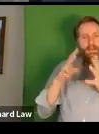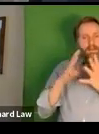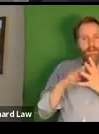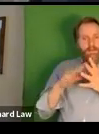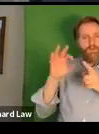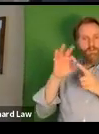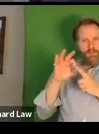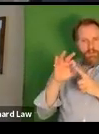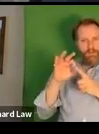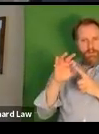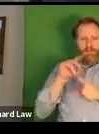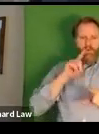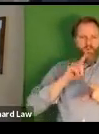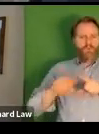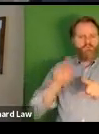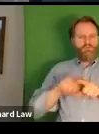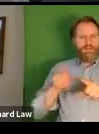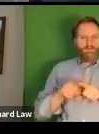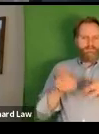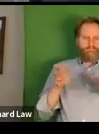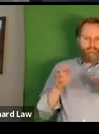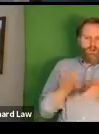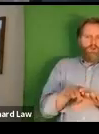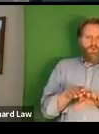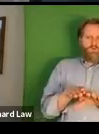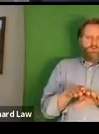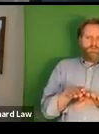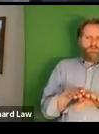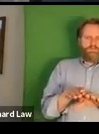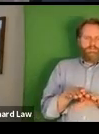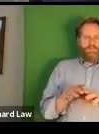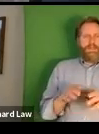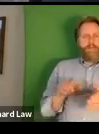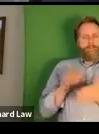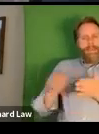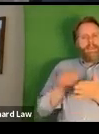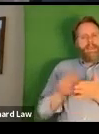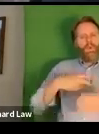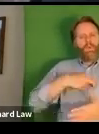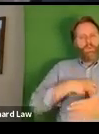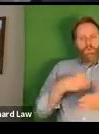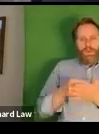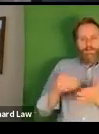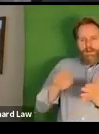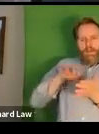paying PCS subs through a payroll deduction - where are PCS